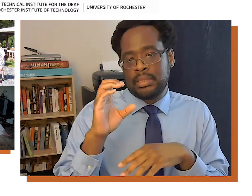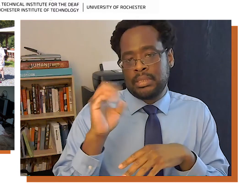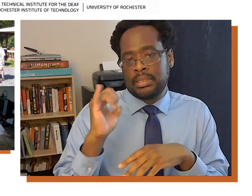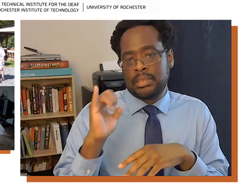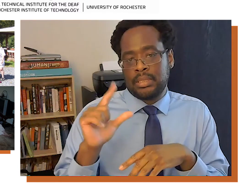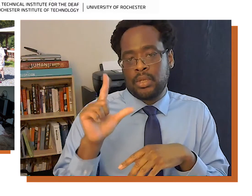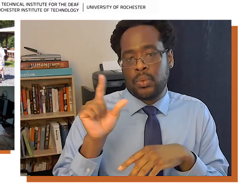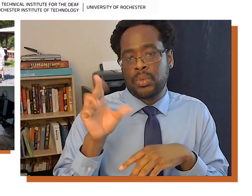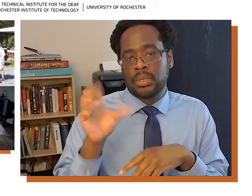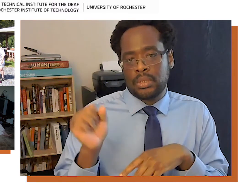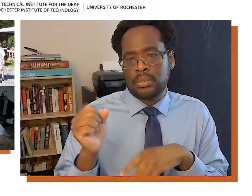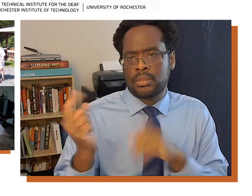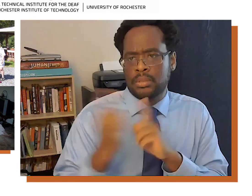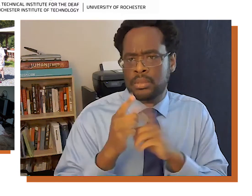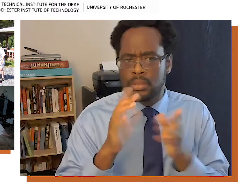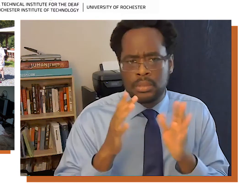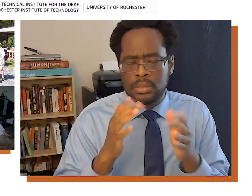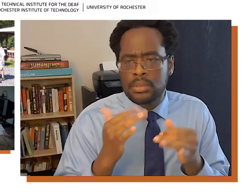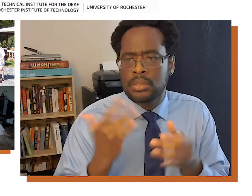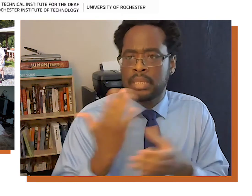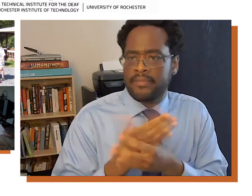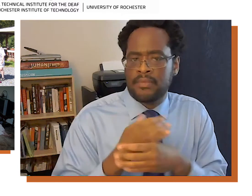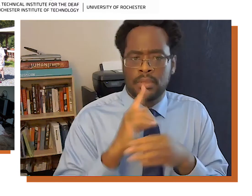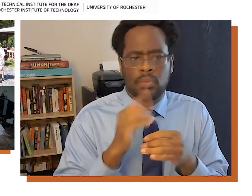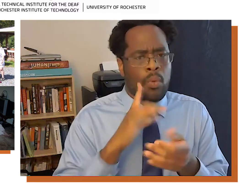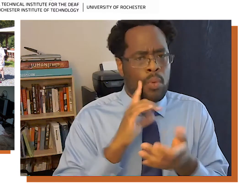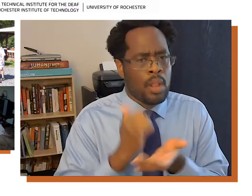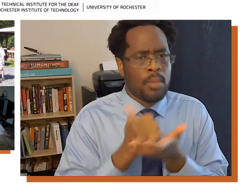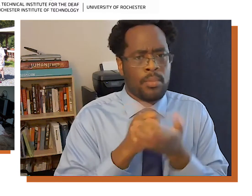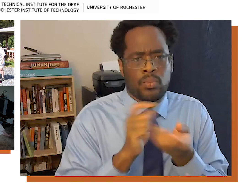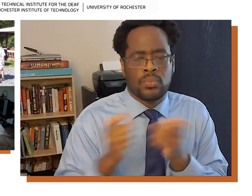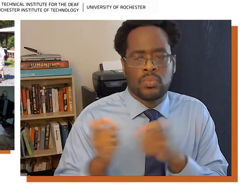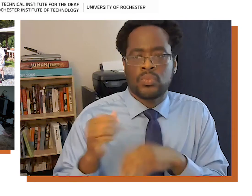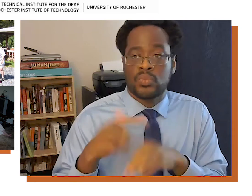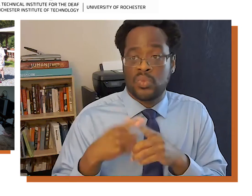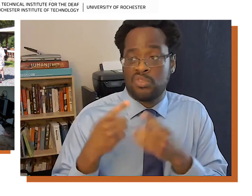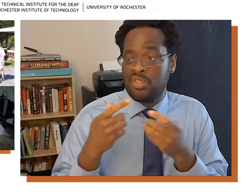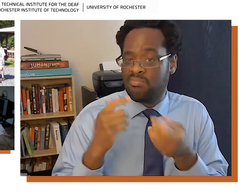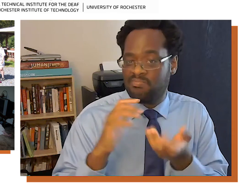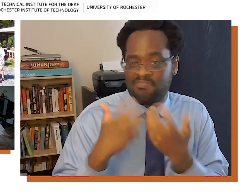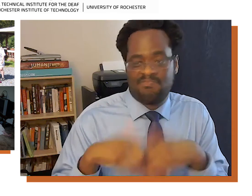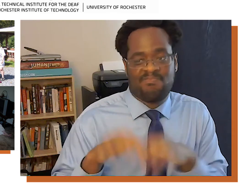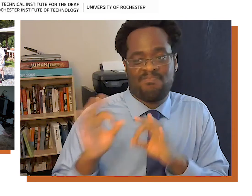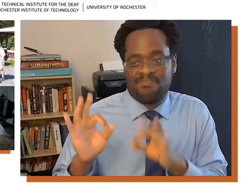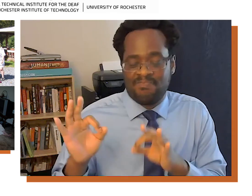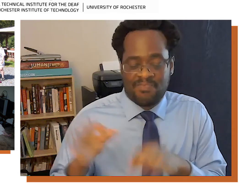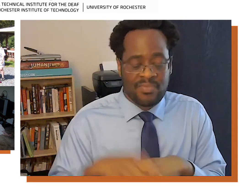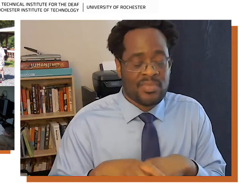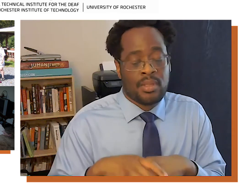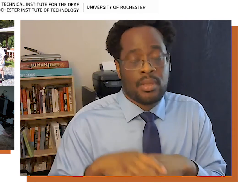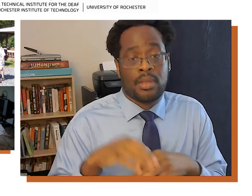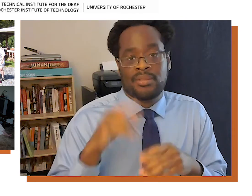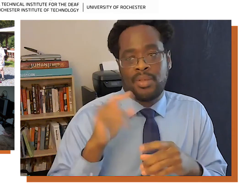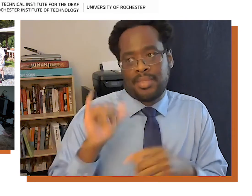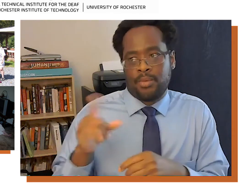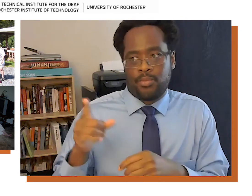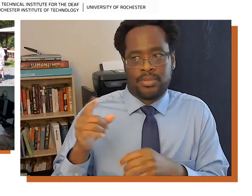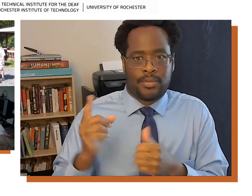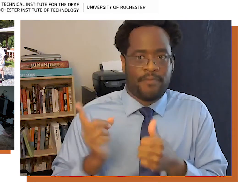There was another faculty, Ceil Lucas, who came up to me and offered some help,